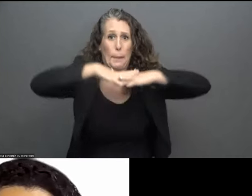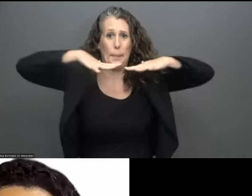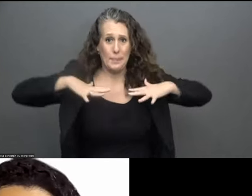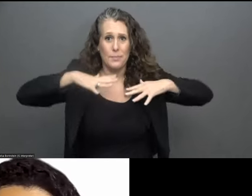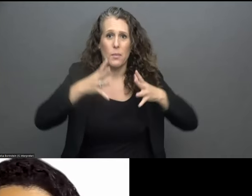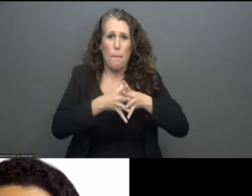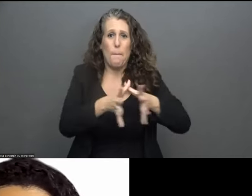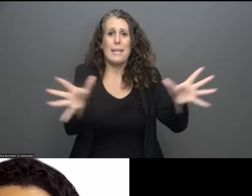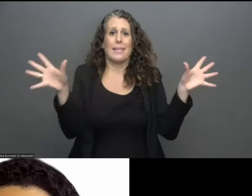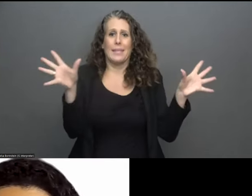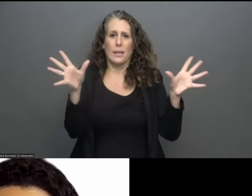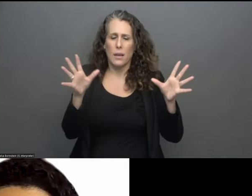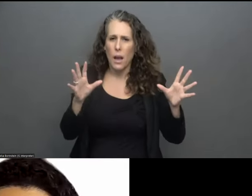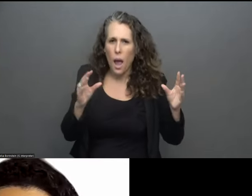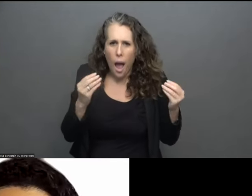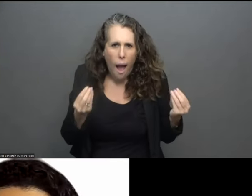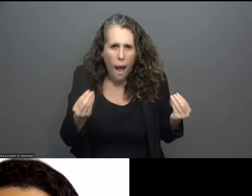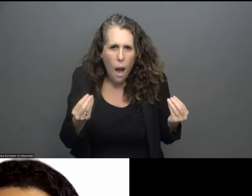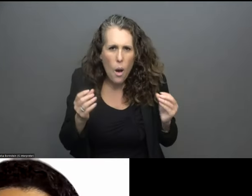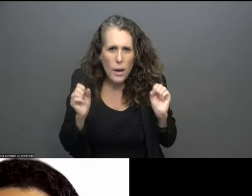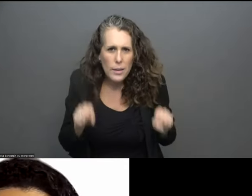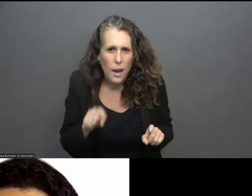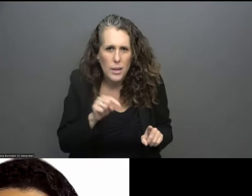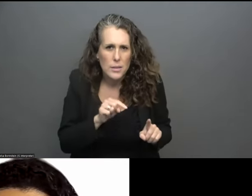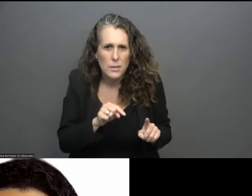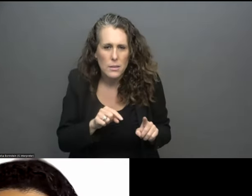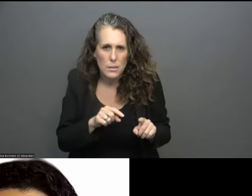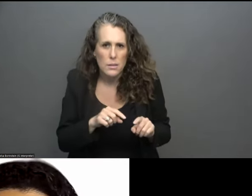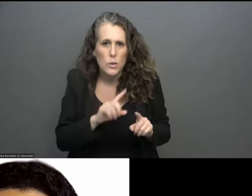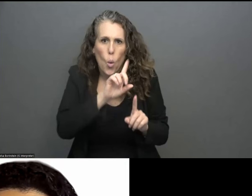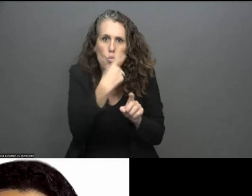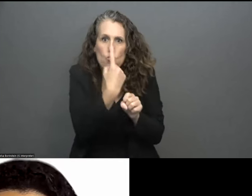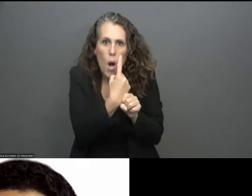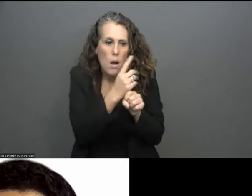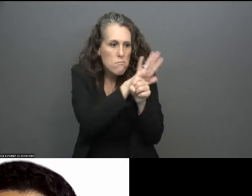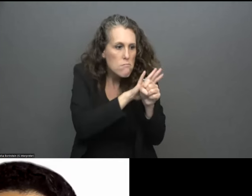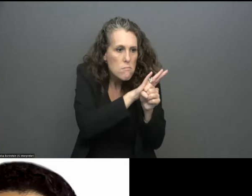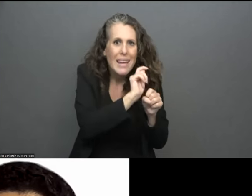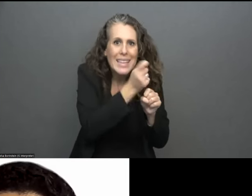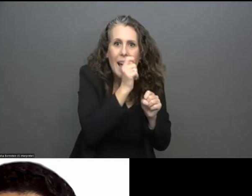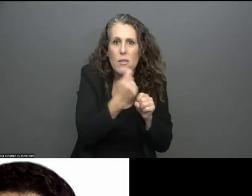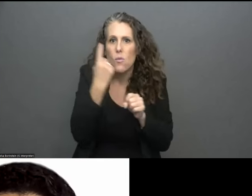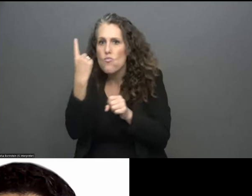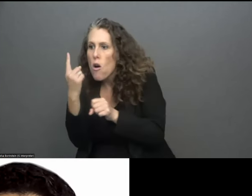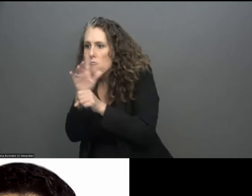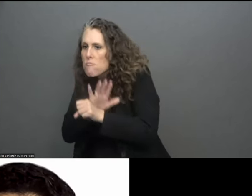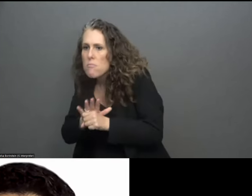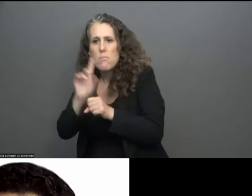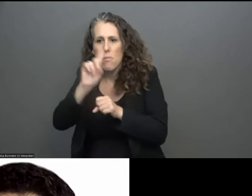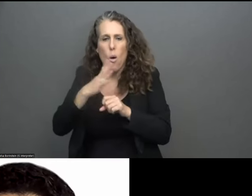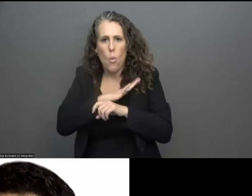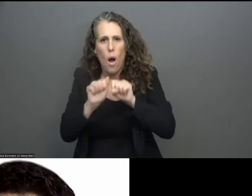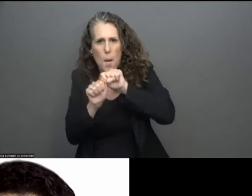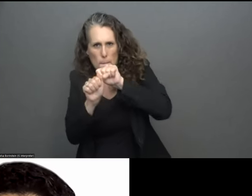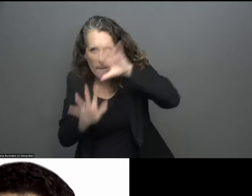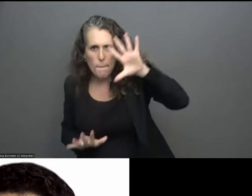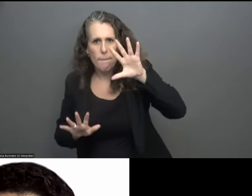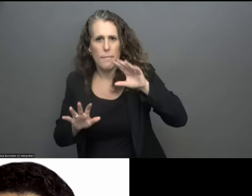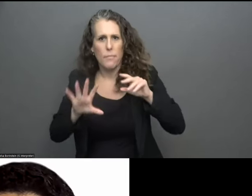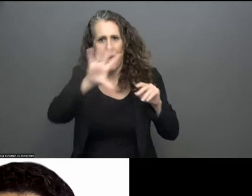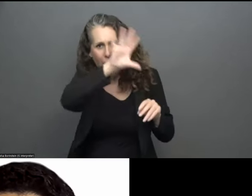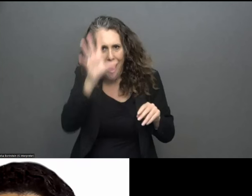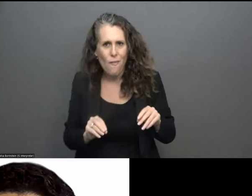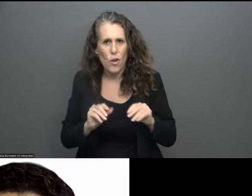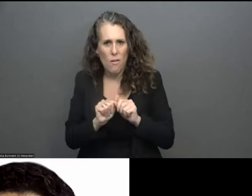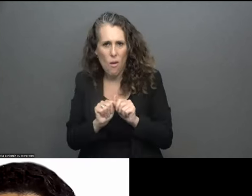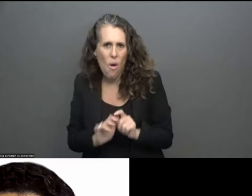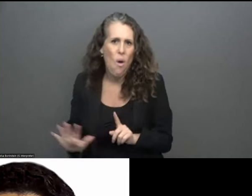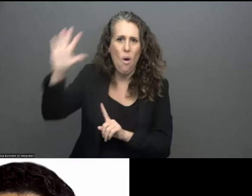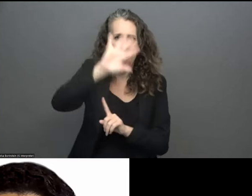11:03:04 on Affleck in a not 11:03:09 only for the lab as